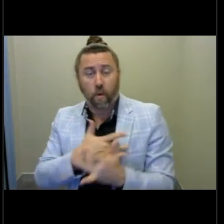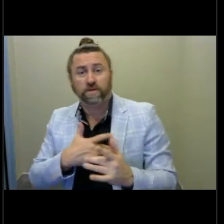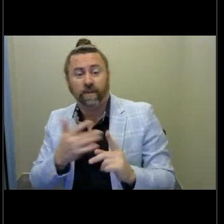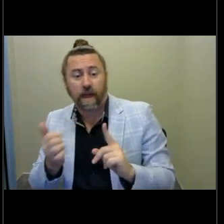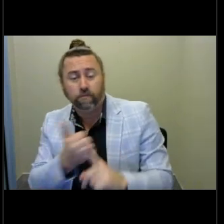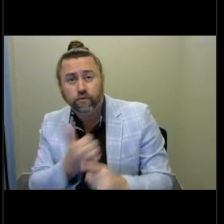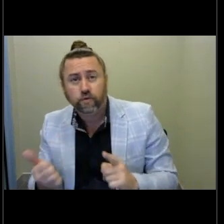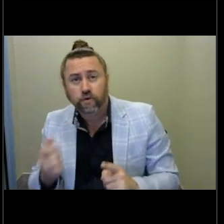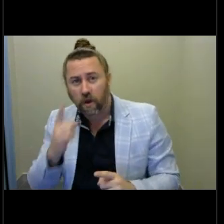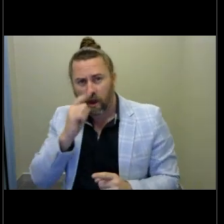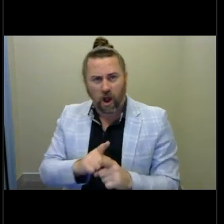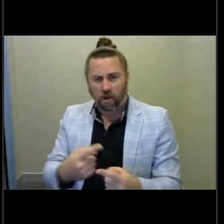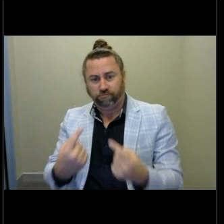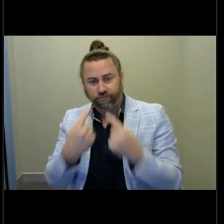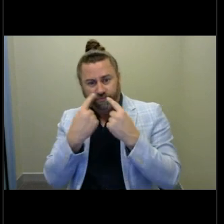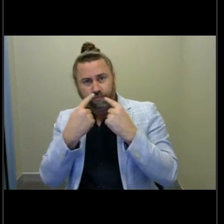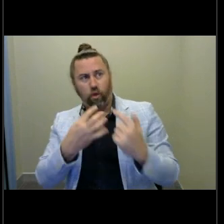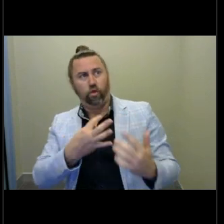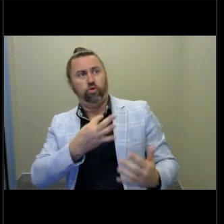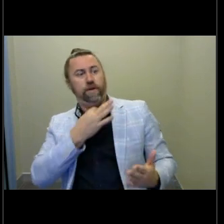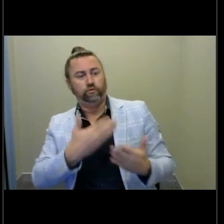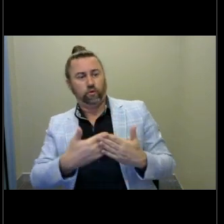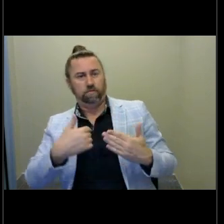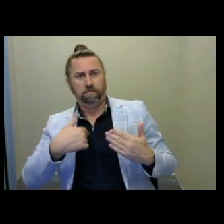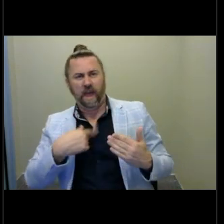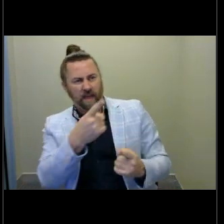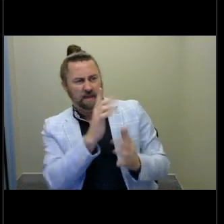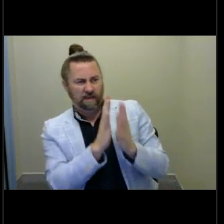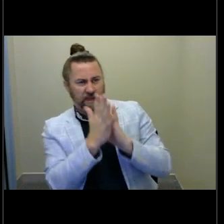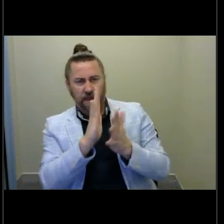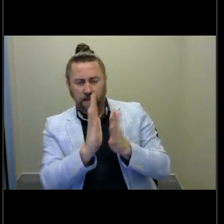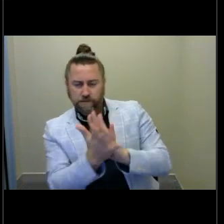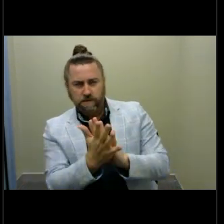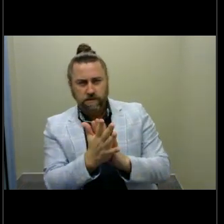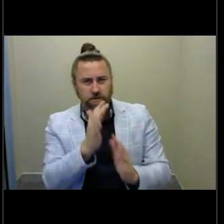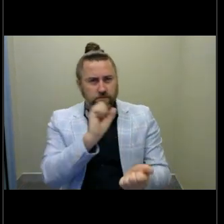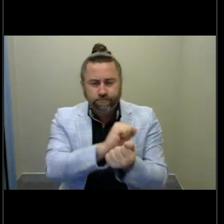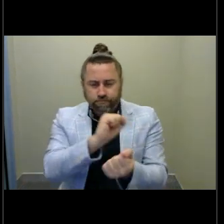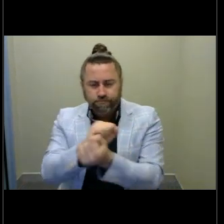or any other behaviour that causes you to fear for safety, wellbeing or for that of